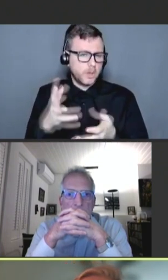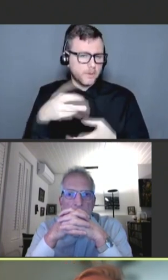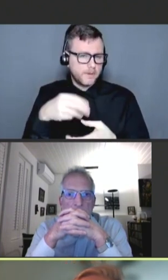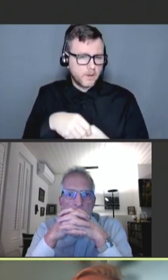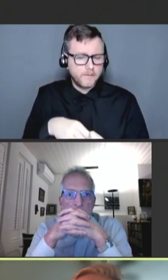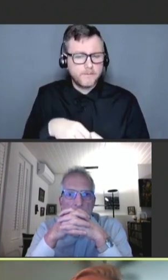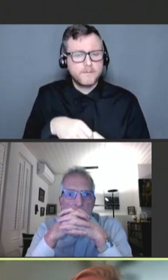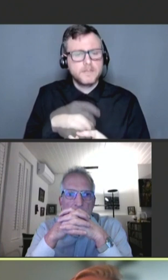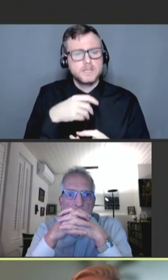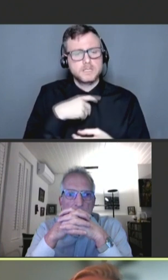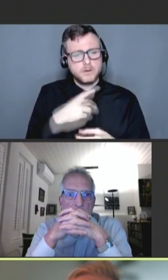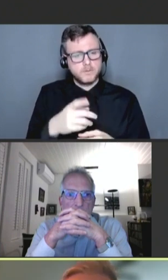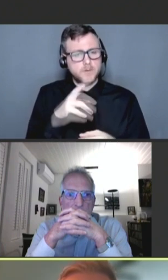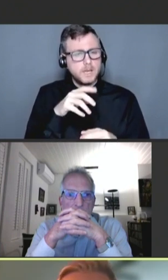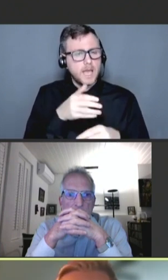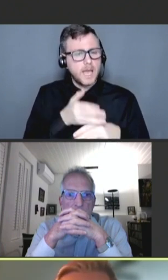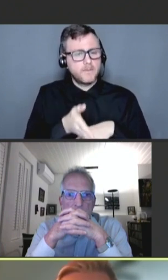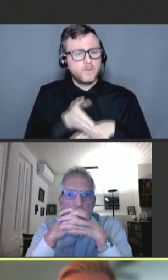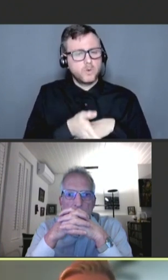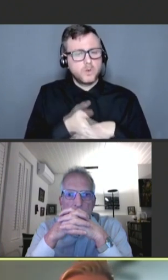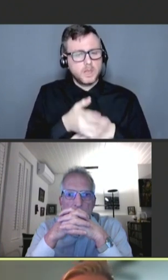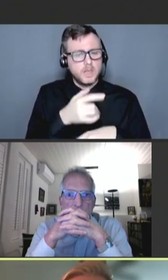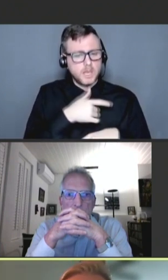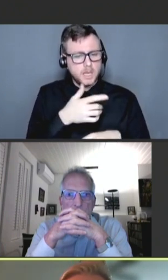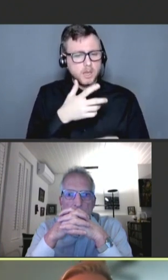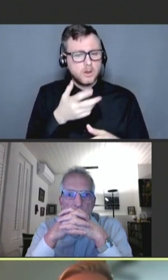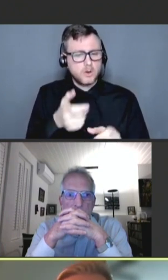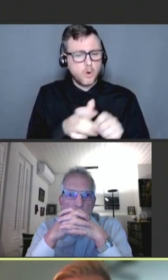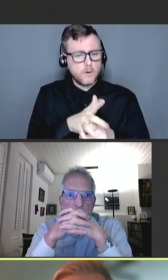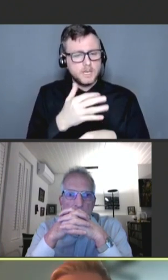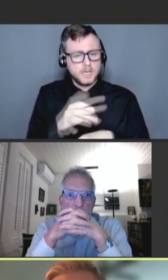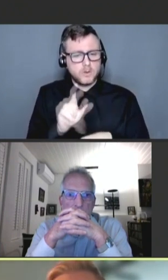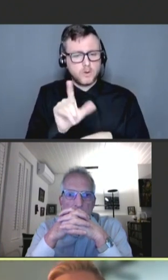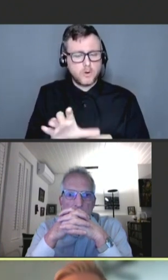of Long-COVID after COVID-19 vaccination. The countries of origin of these studies